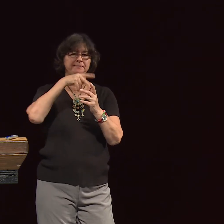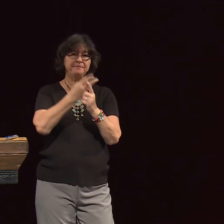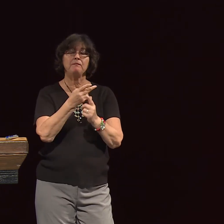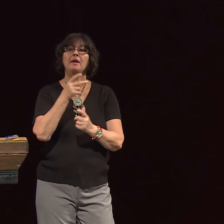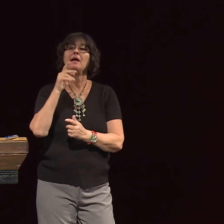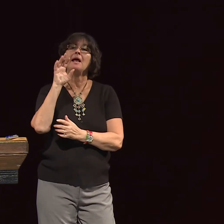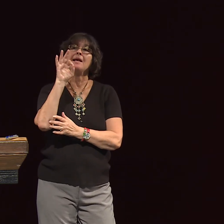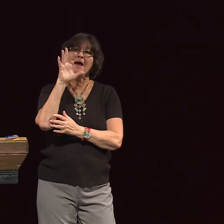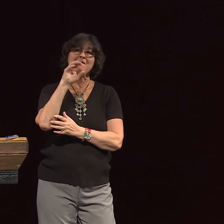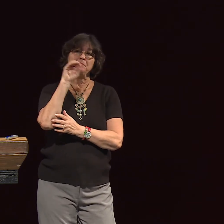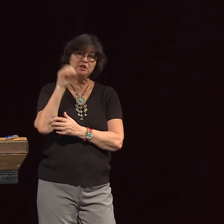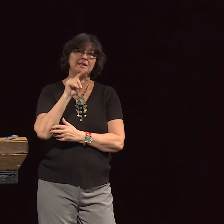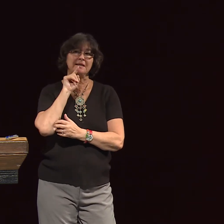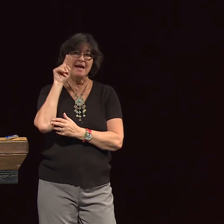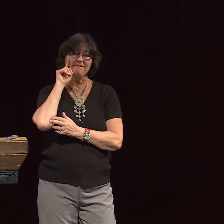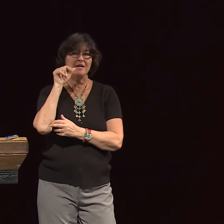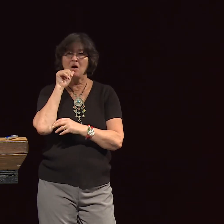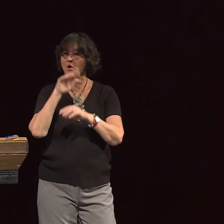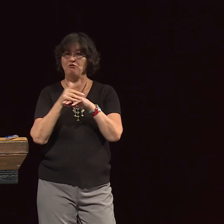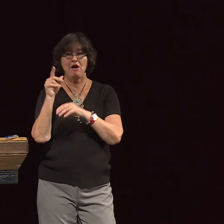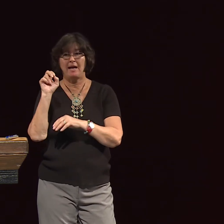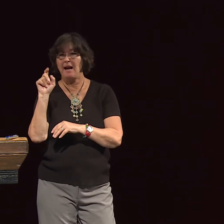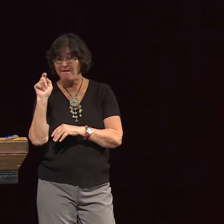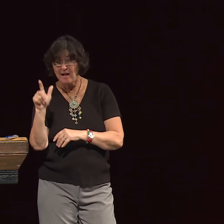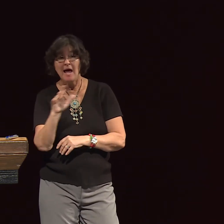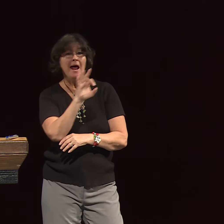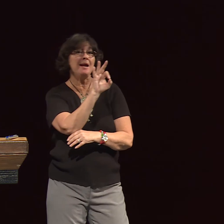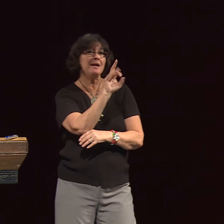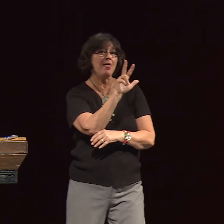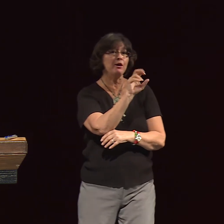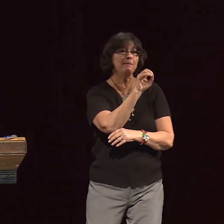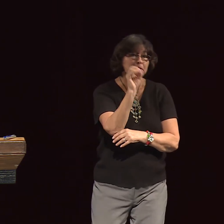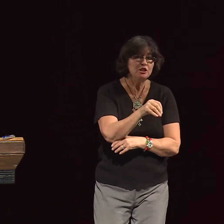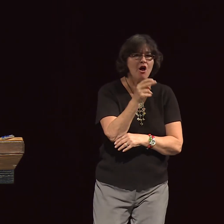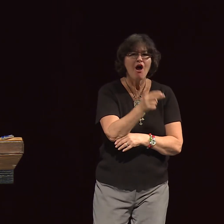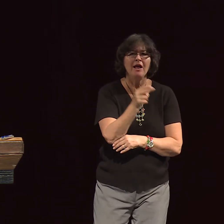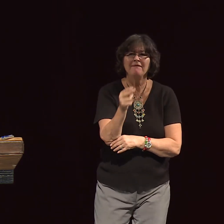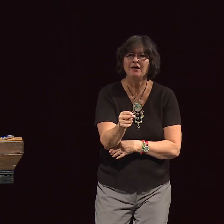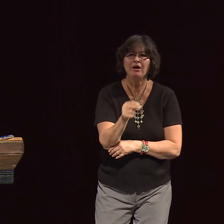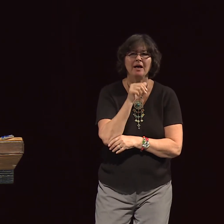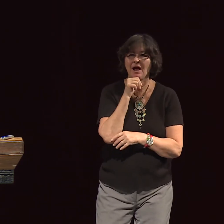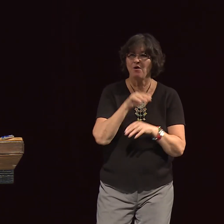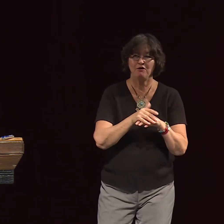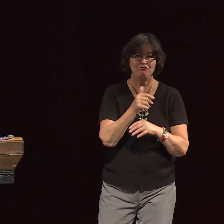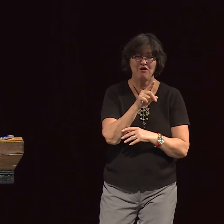Now...OK. So 95% of deaf students are not on grade level.